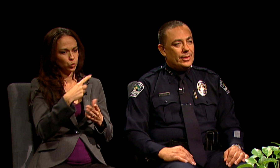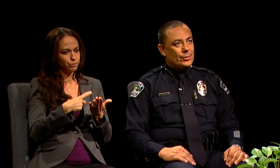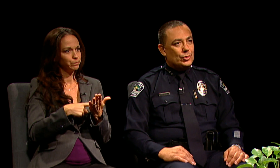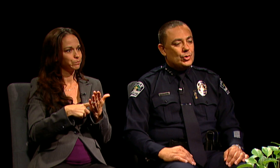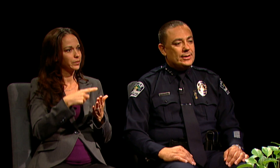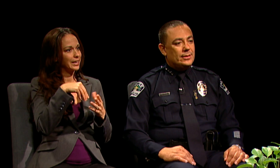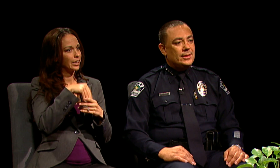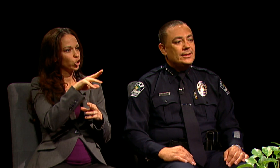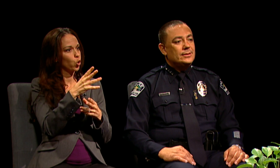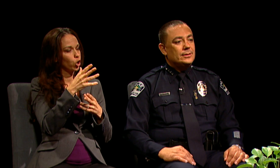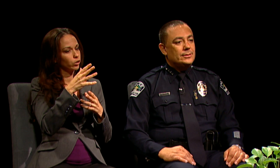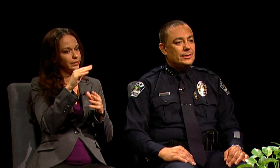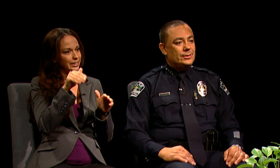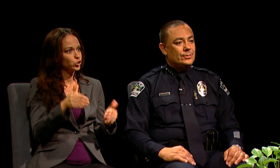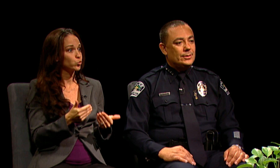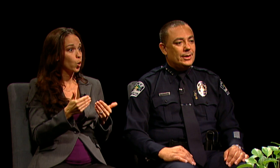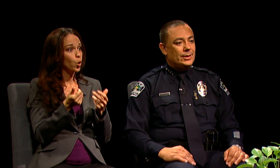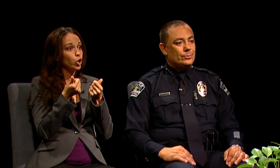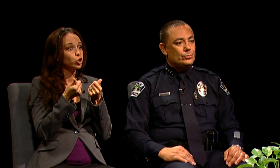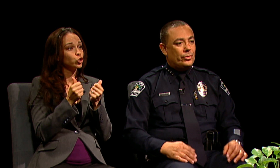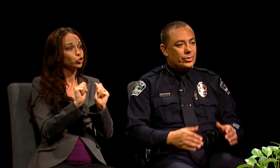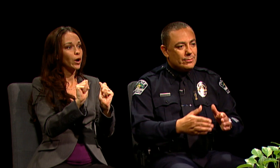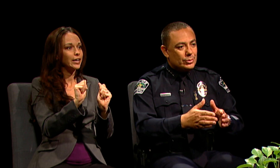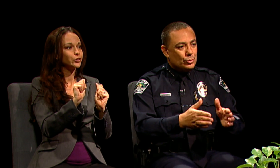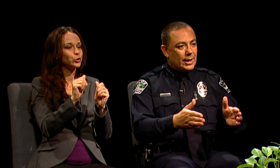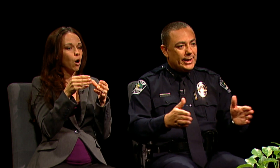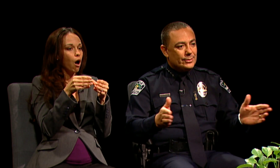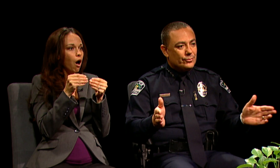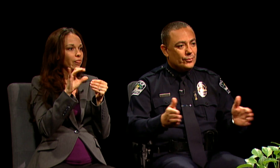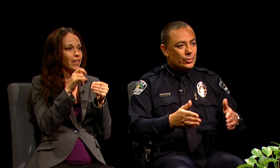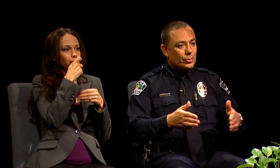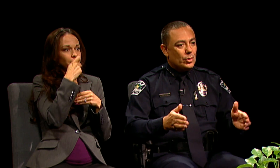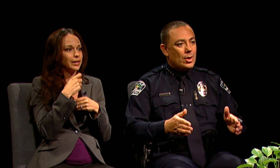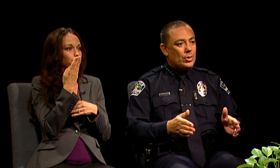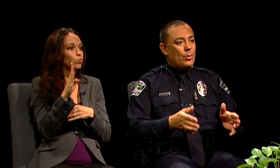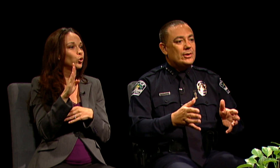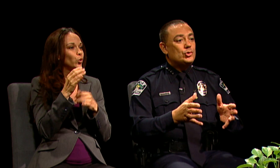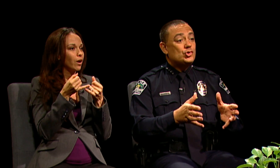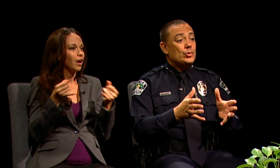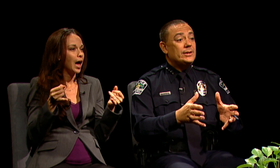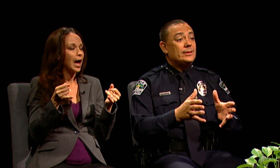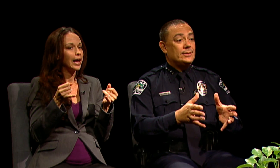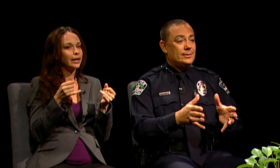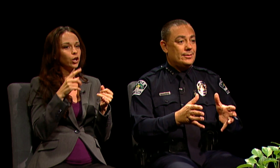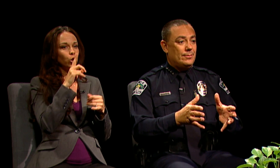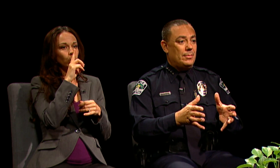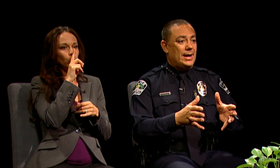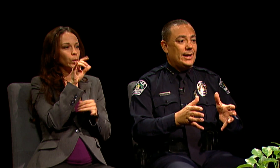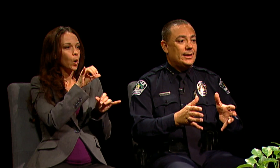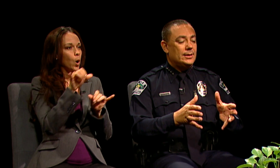THAT WE'RE TRYING TO THIN THE THIN BLUE LINE FURTHER. WELL, WHAT I WANT TO DO IS STRENGTHEN